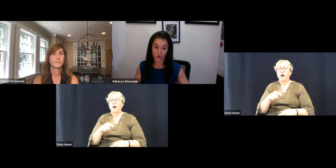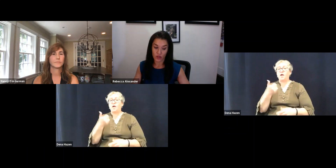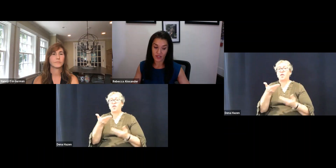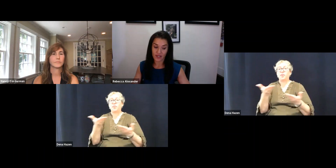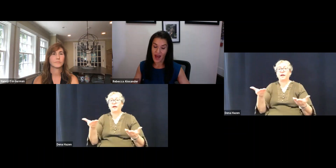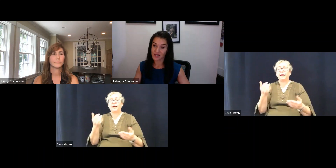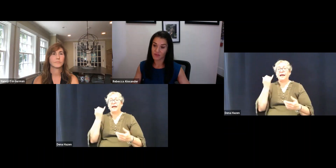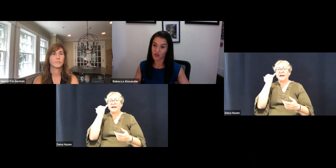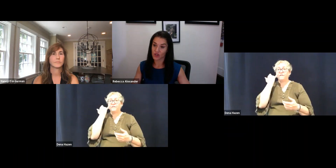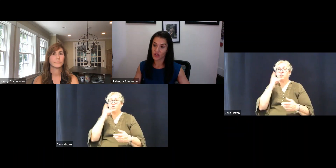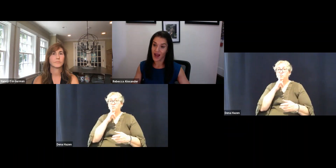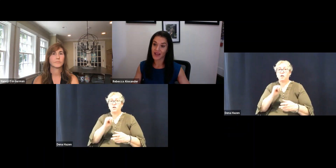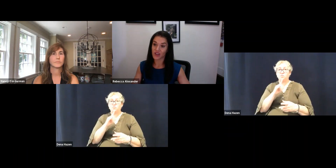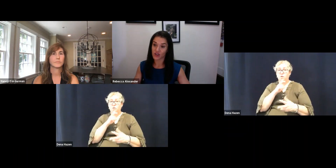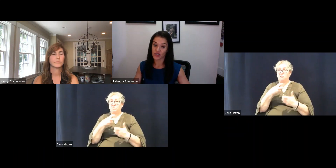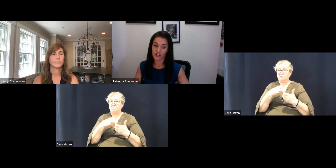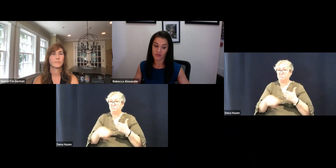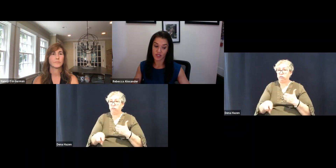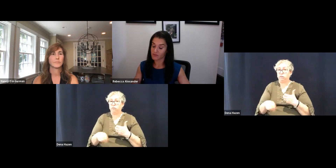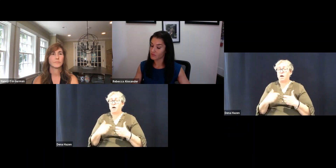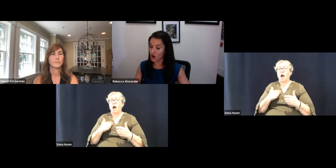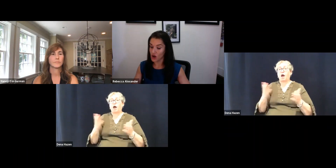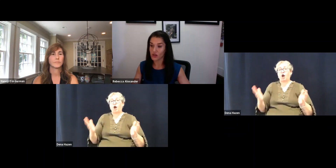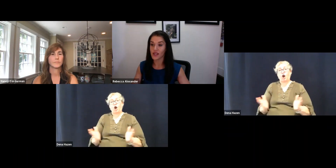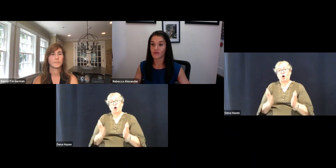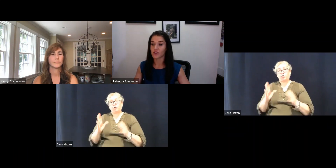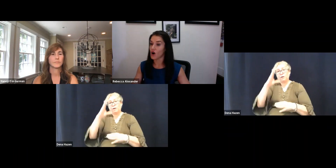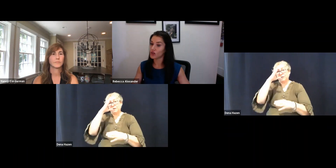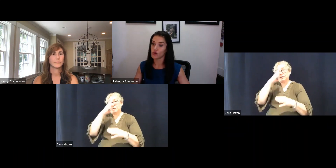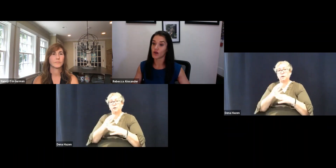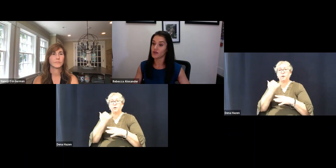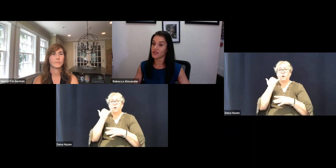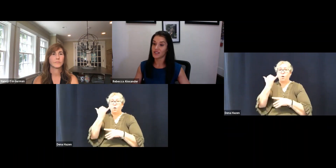really that difficult, I encourage him to call Lyft, call an Uber.